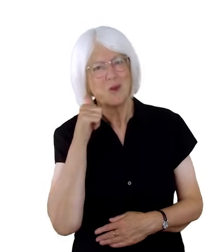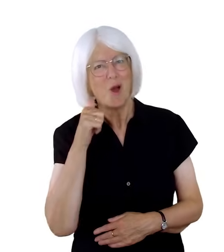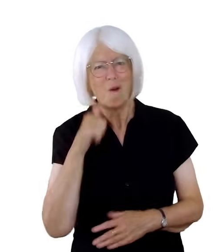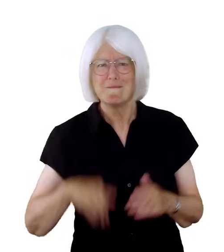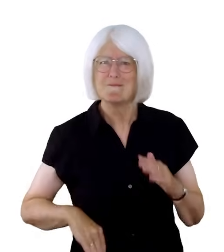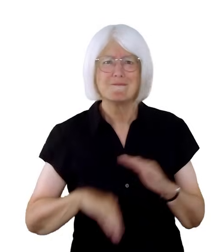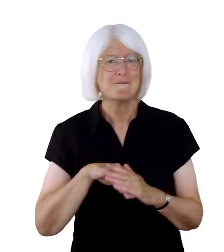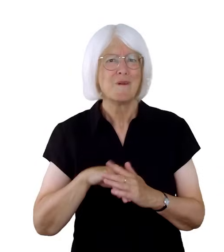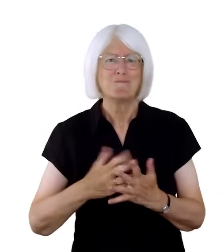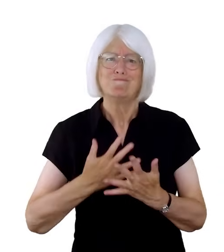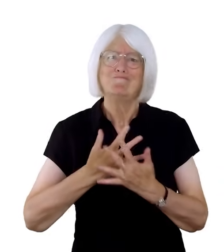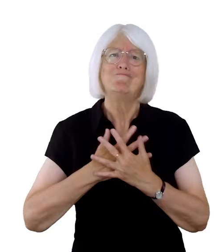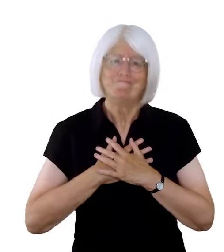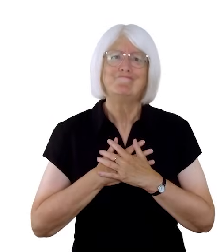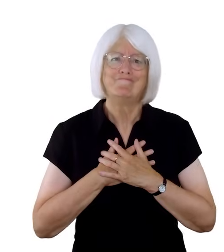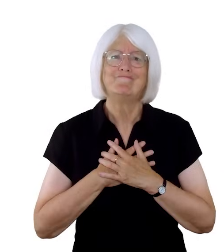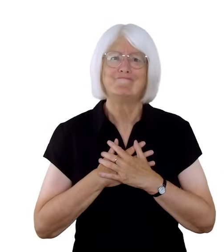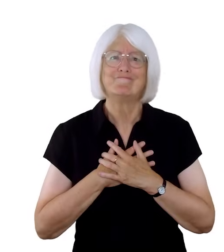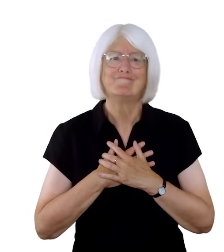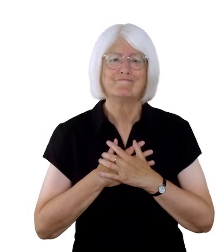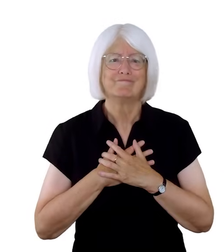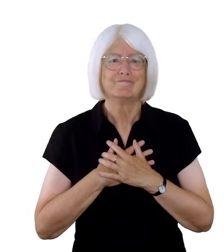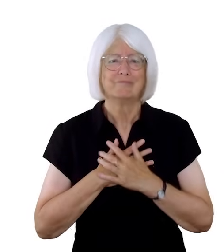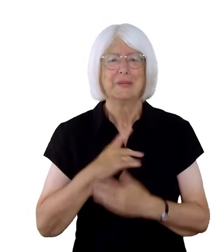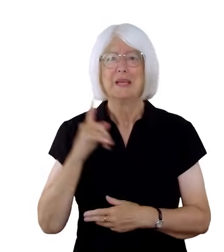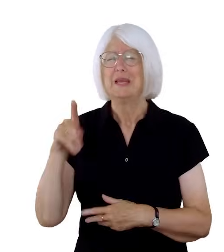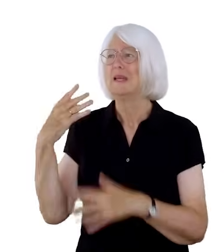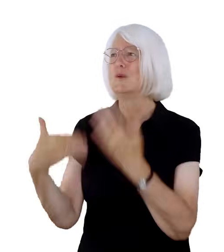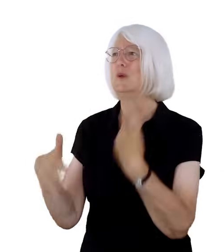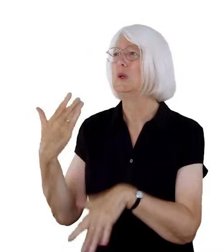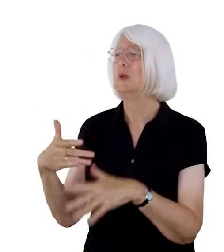But this I know with all my heart